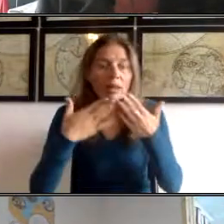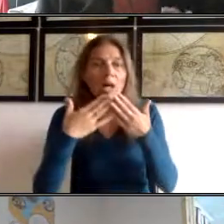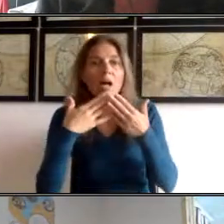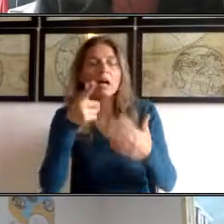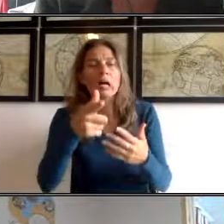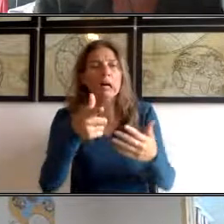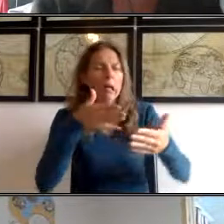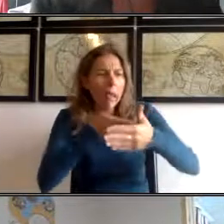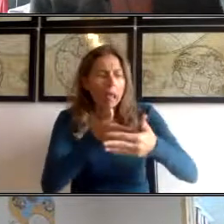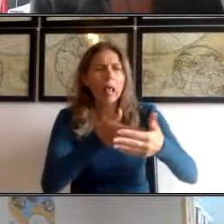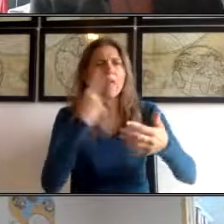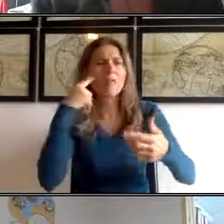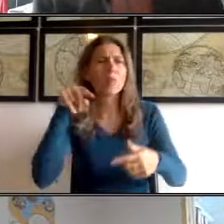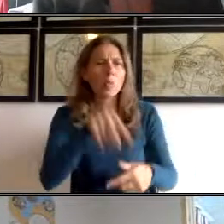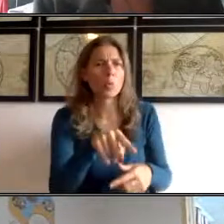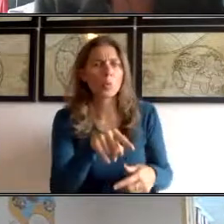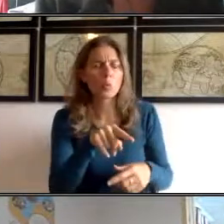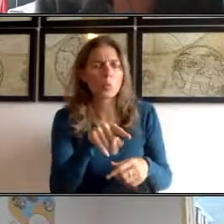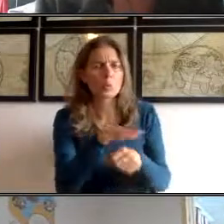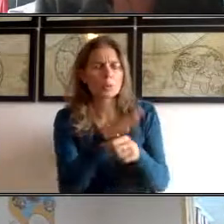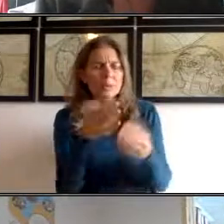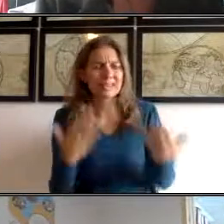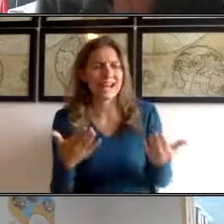I have a question for you. Do you have any feedback,